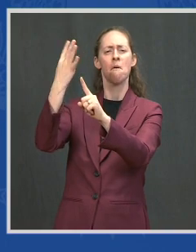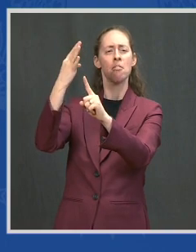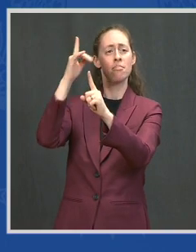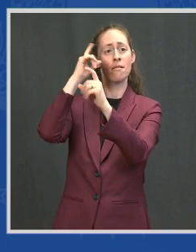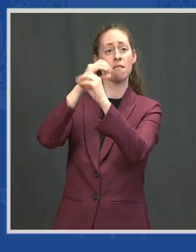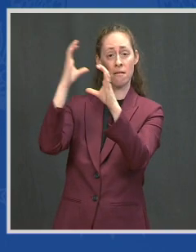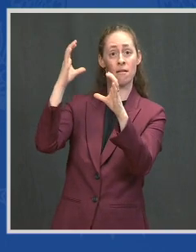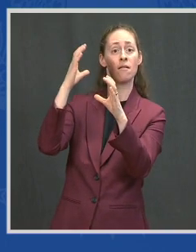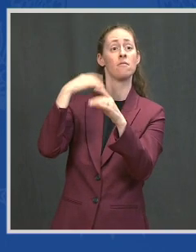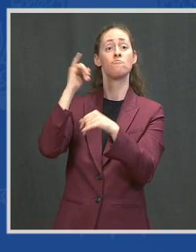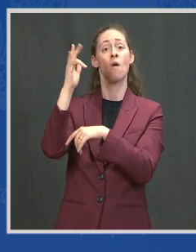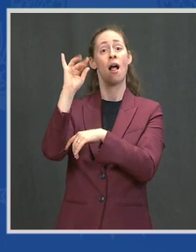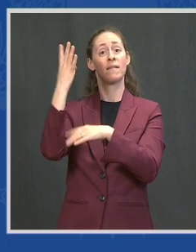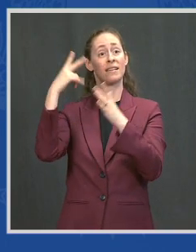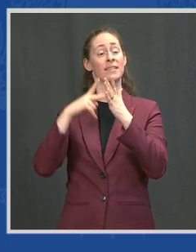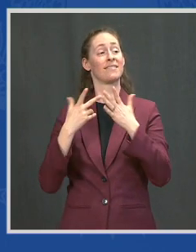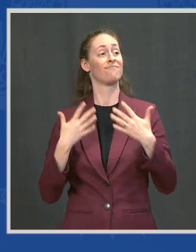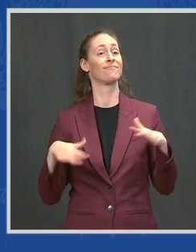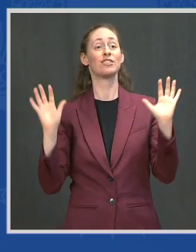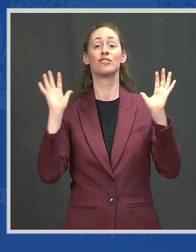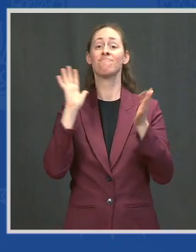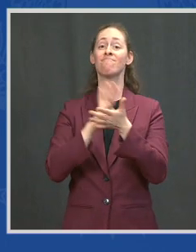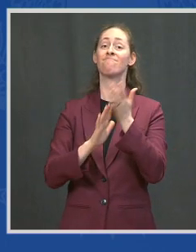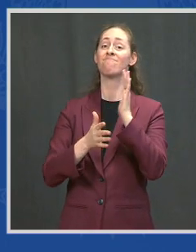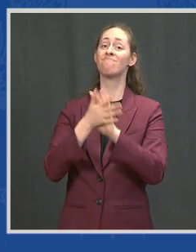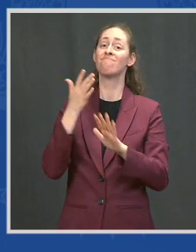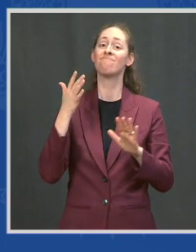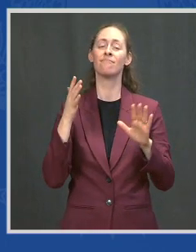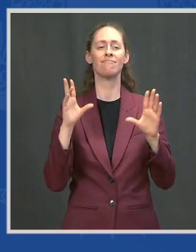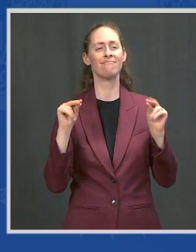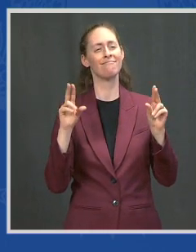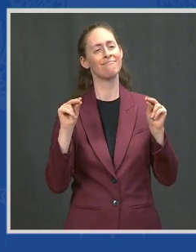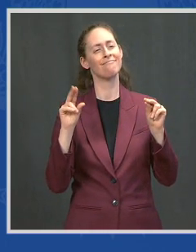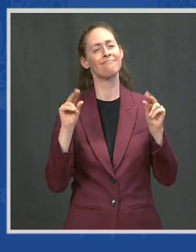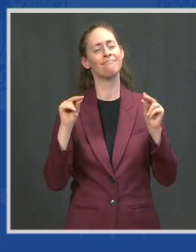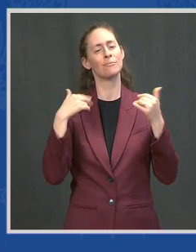It's just I pick July 4th to try to get to a place where we get back closer to normal.